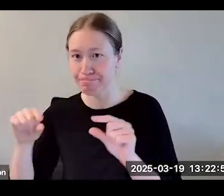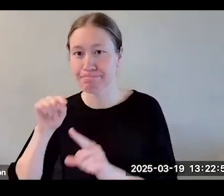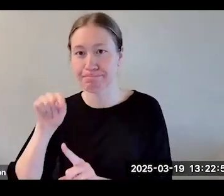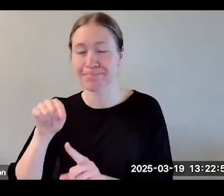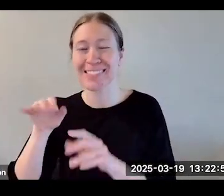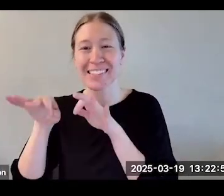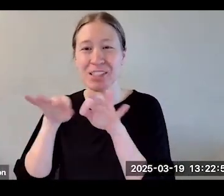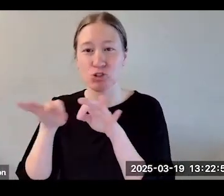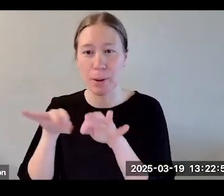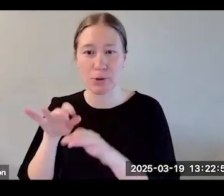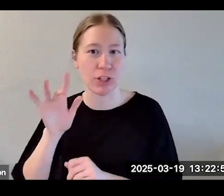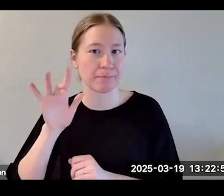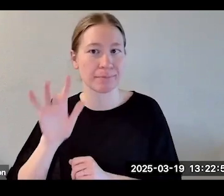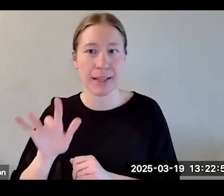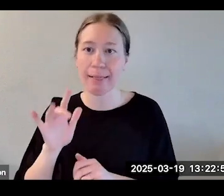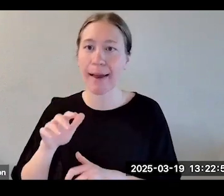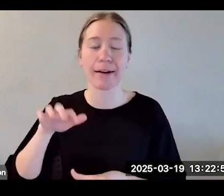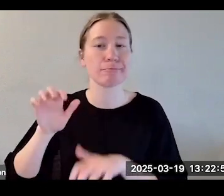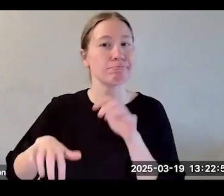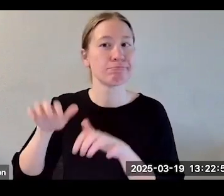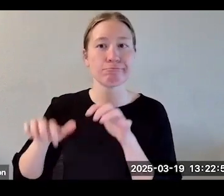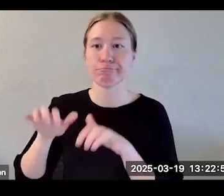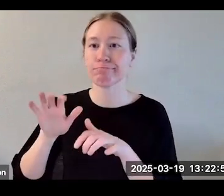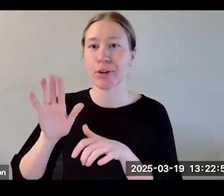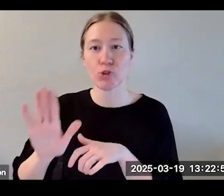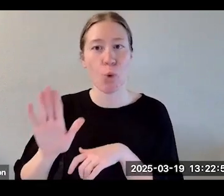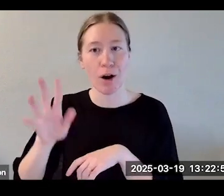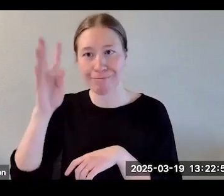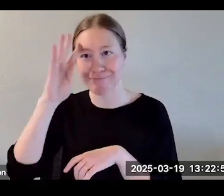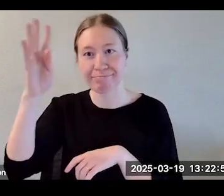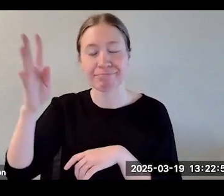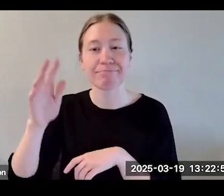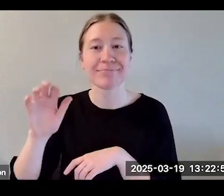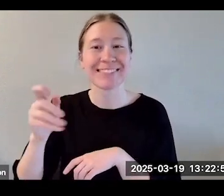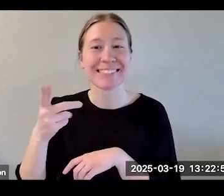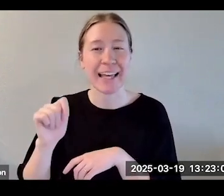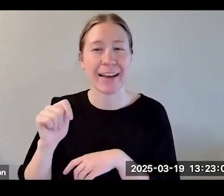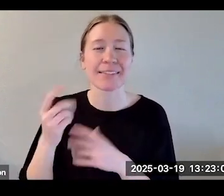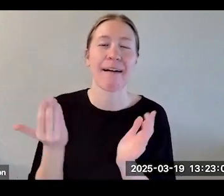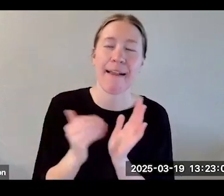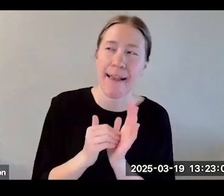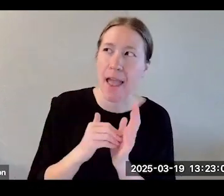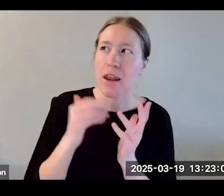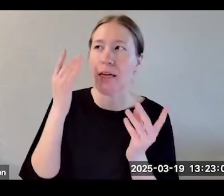and provide alternative text for the image. Again, think about how you might describe it over the phone.